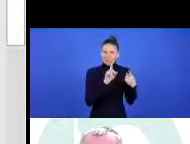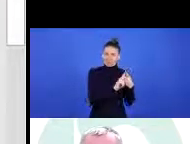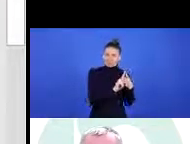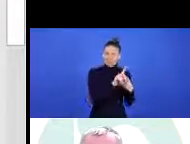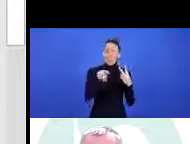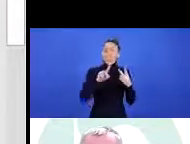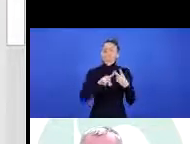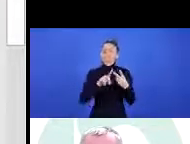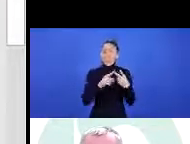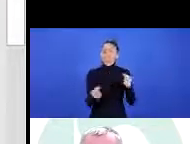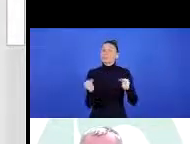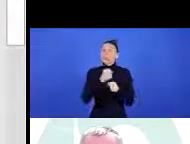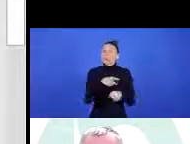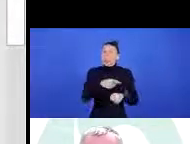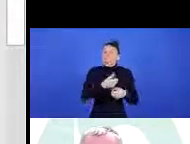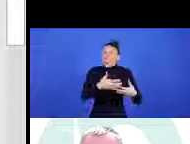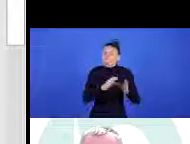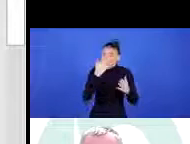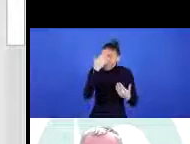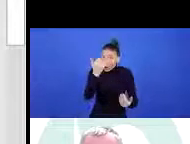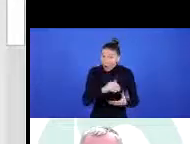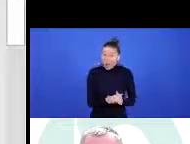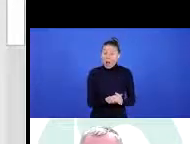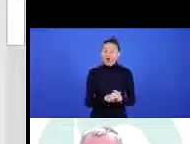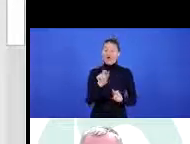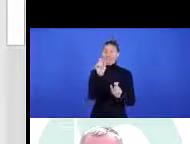one reason why we are holding these webinars.